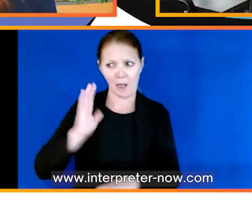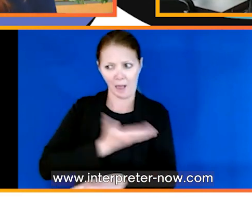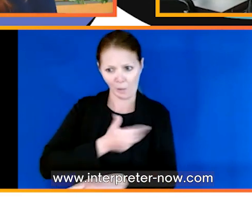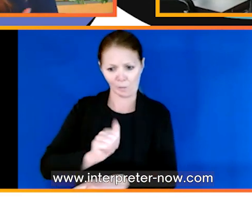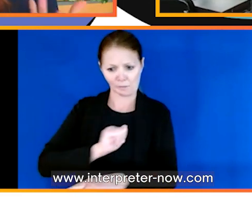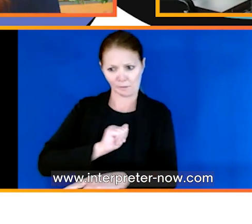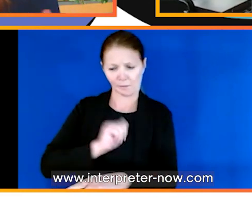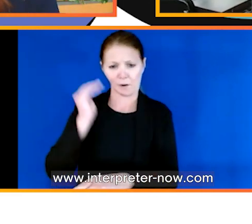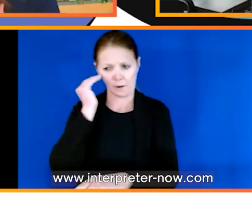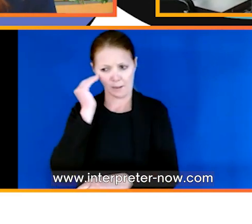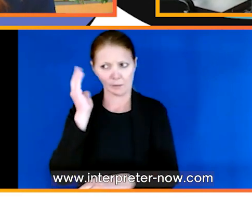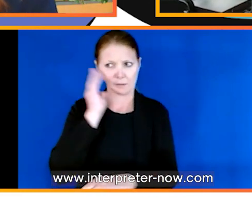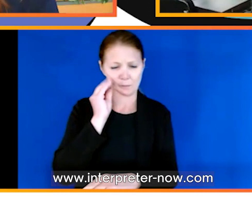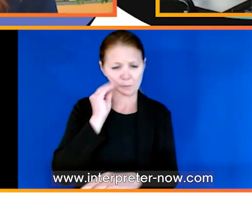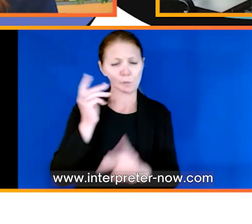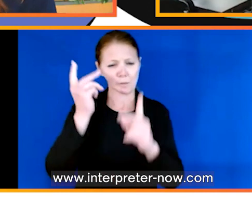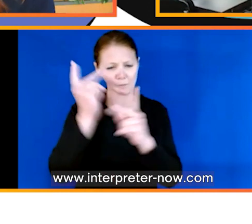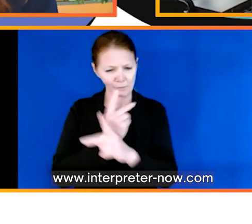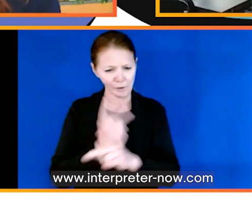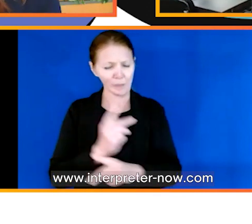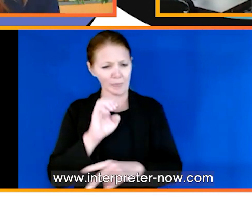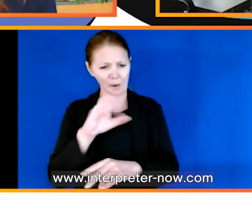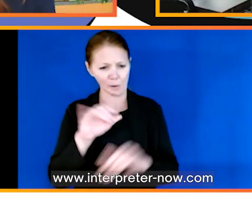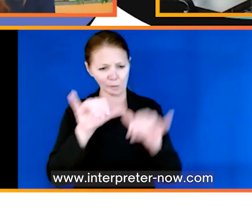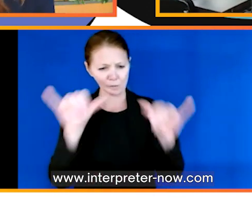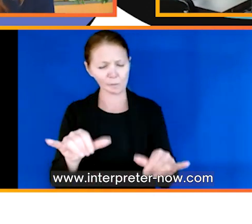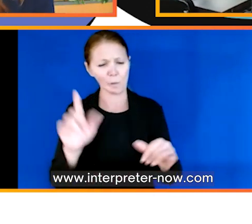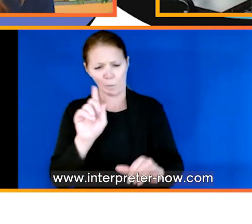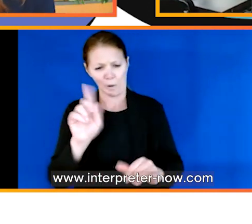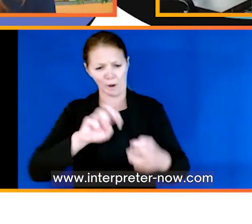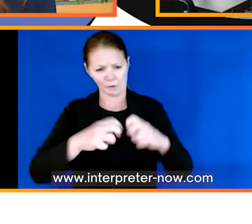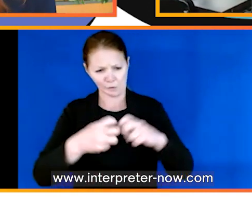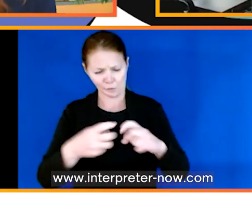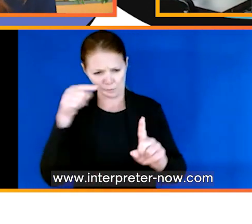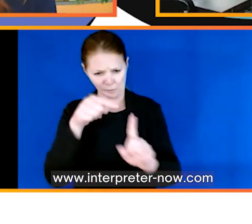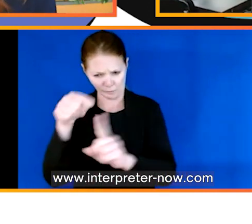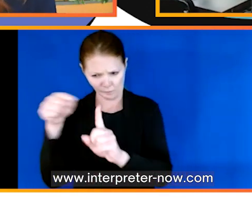earlier, the Nashville, the Detroit, and London, and Melbourne, and so on.